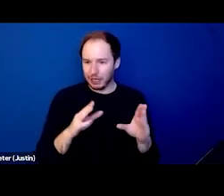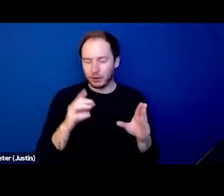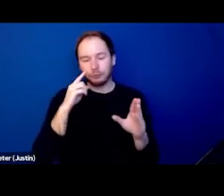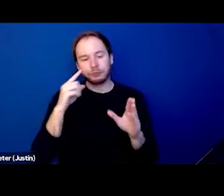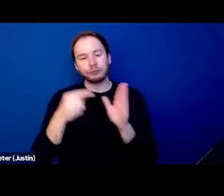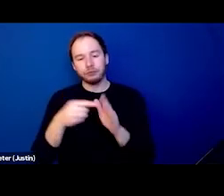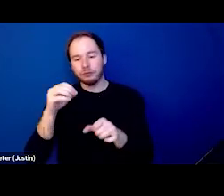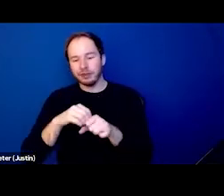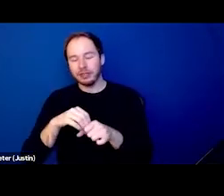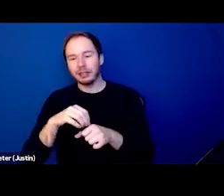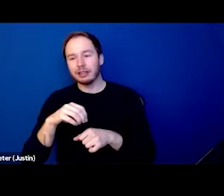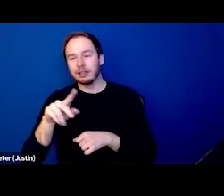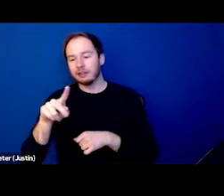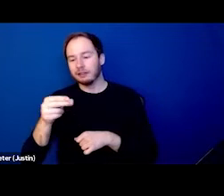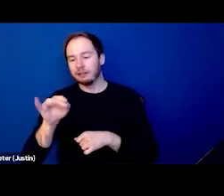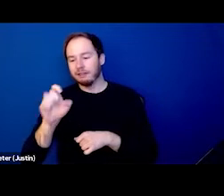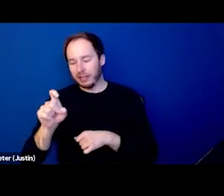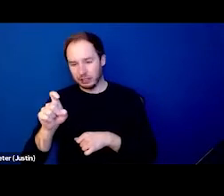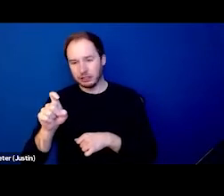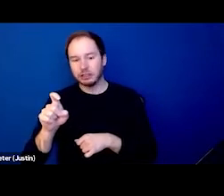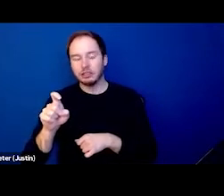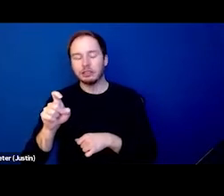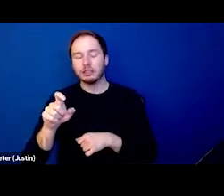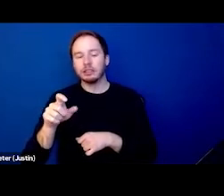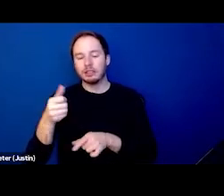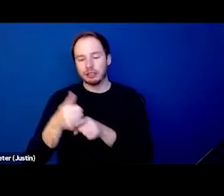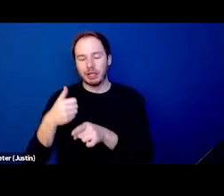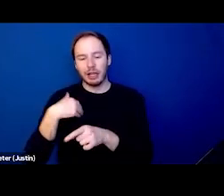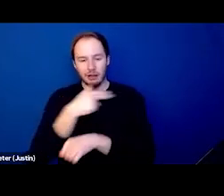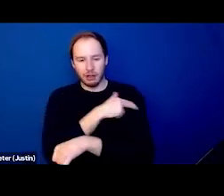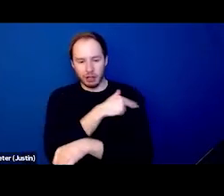they have a hospital that is funded by IHS in the area.